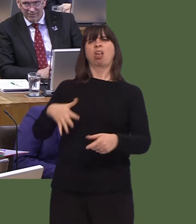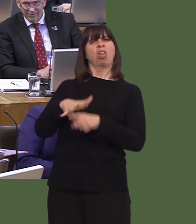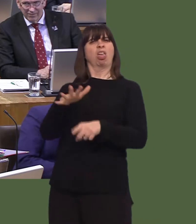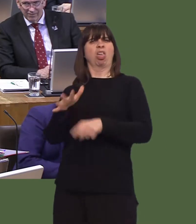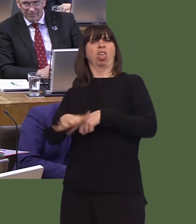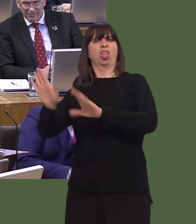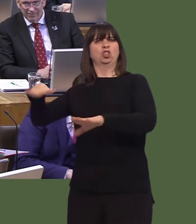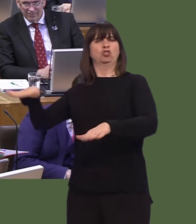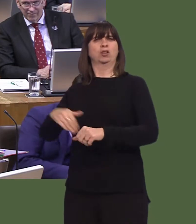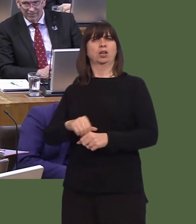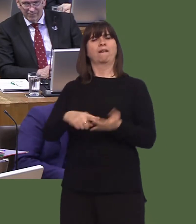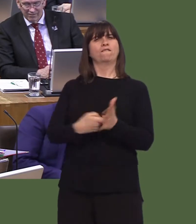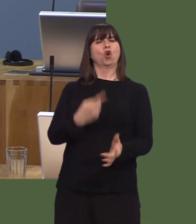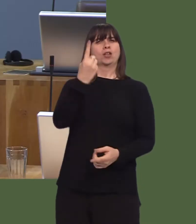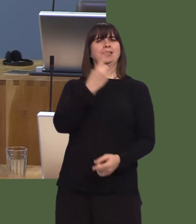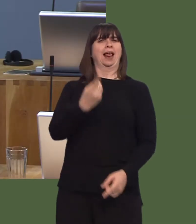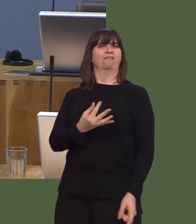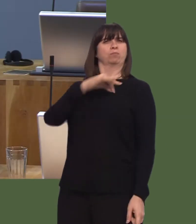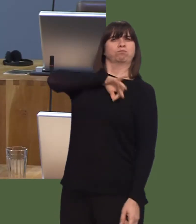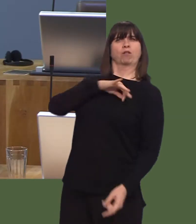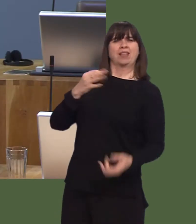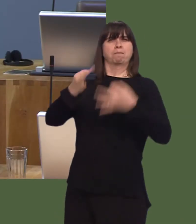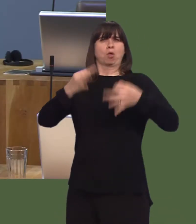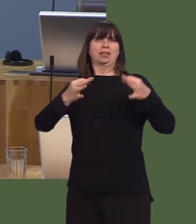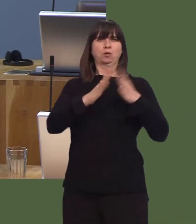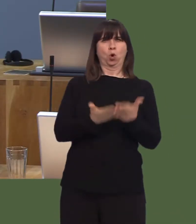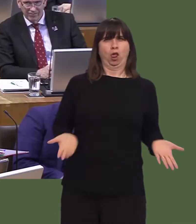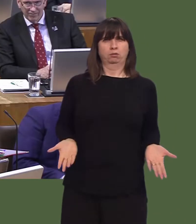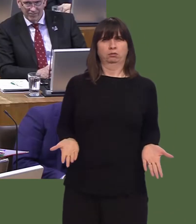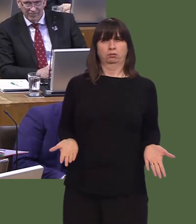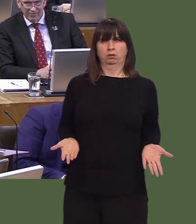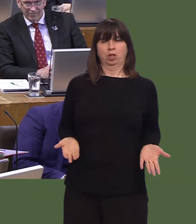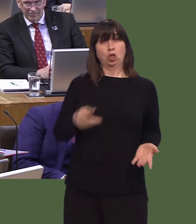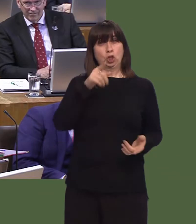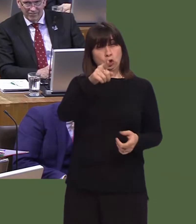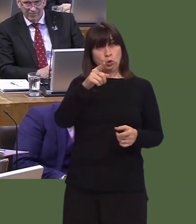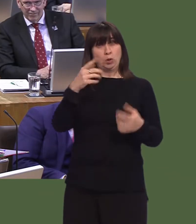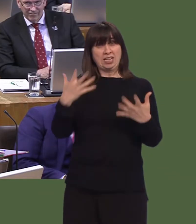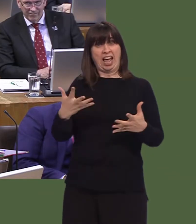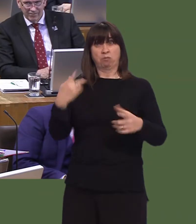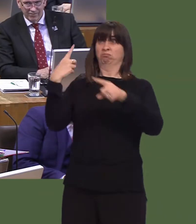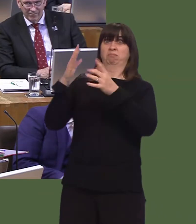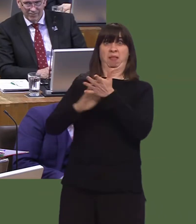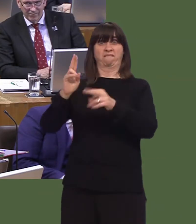for his own political purposes. Now, I don't know whether he is deliberately trying to alienate parents from voting for